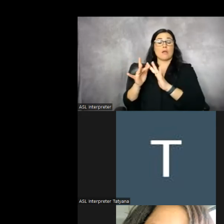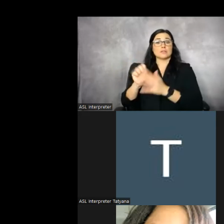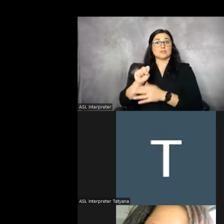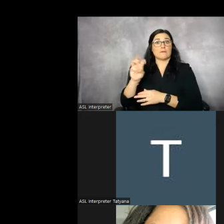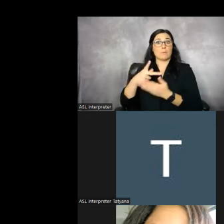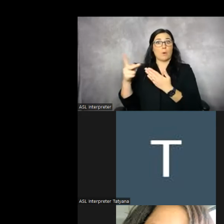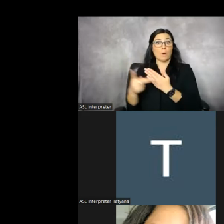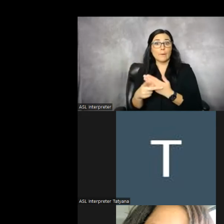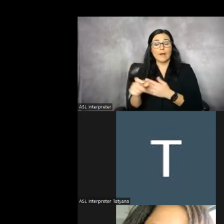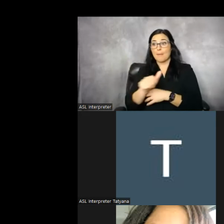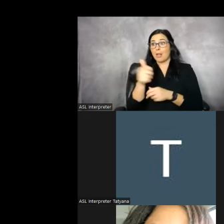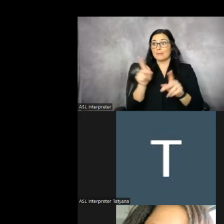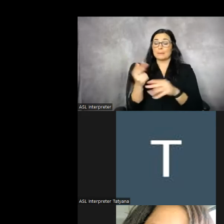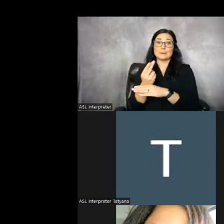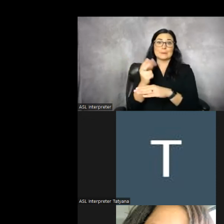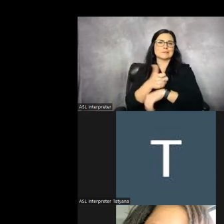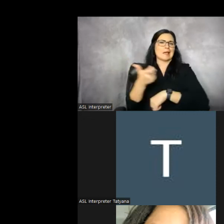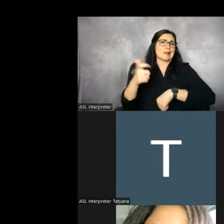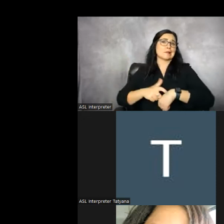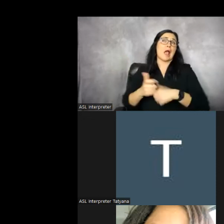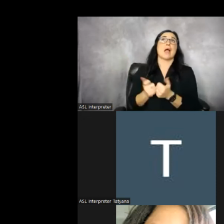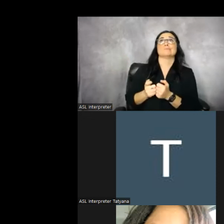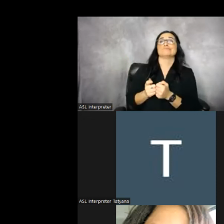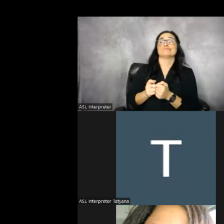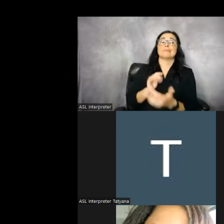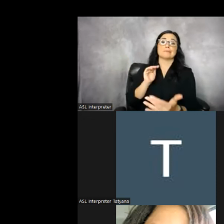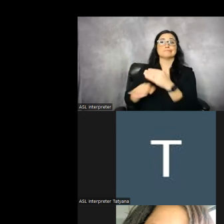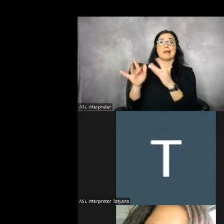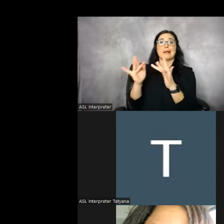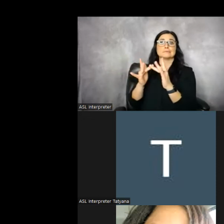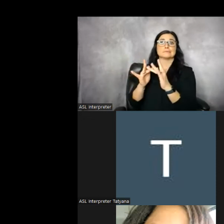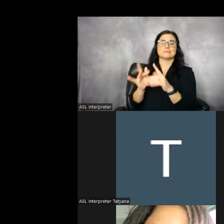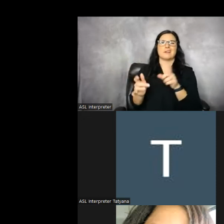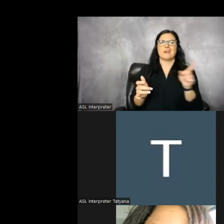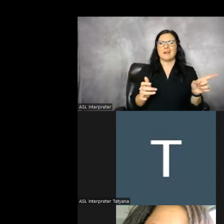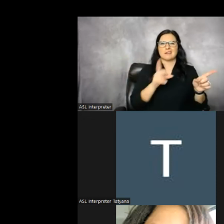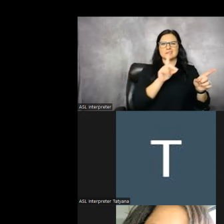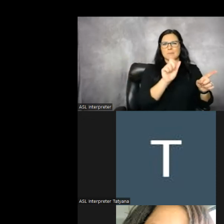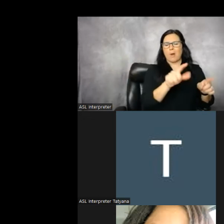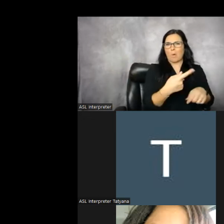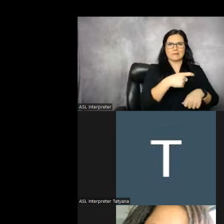to everyone else anytime they want was only available to persons with disabilities on certain times, certain days.